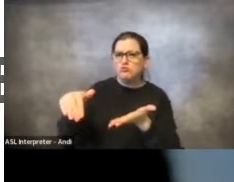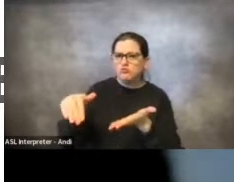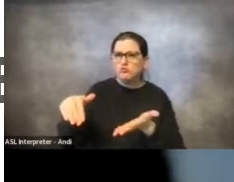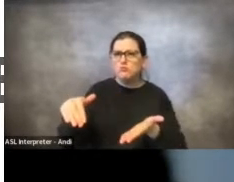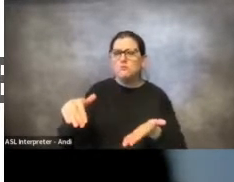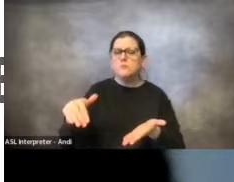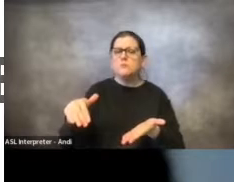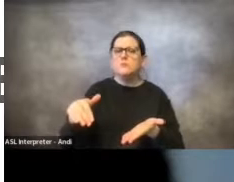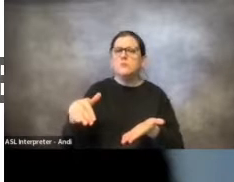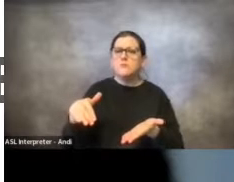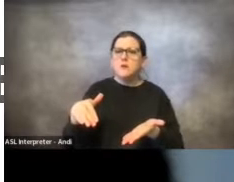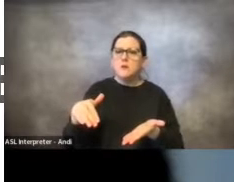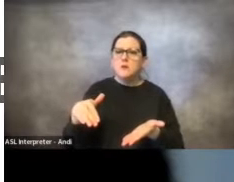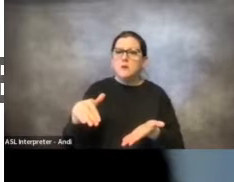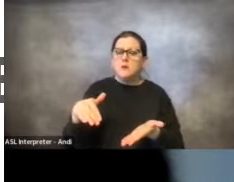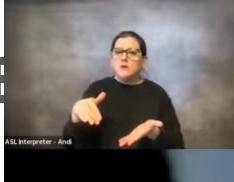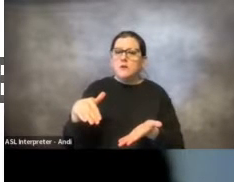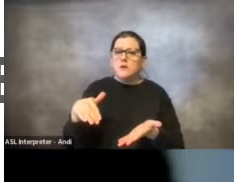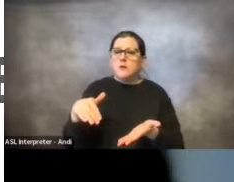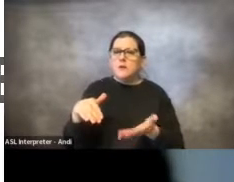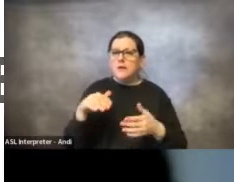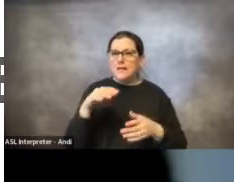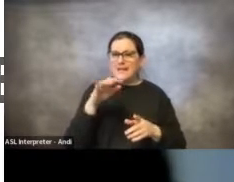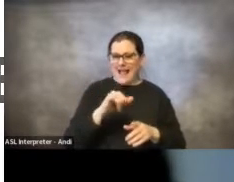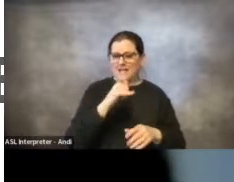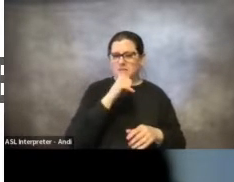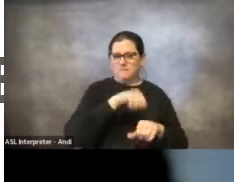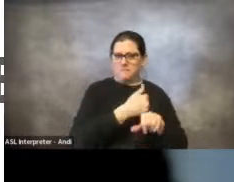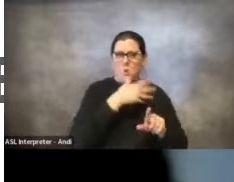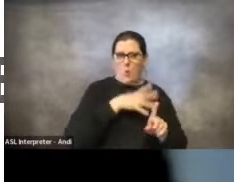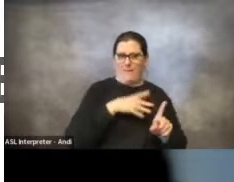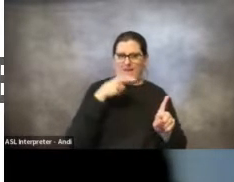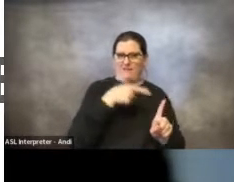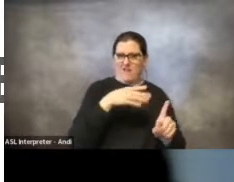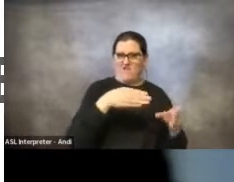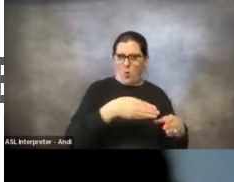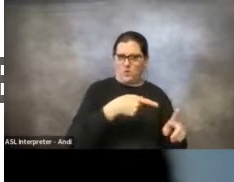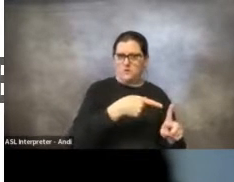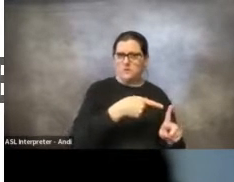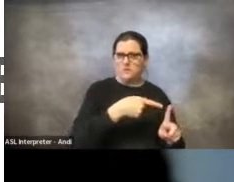the system, and it that one's women based. So we are focusing on women, we do have a women's